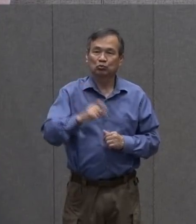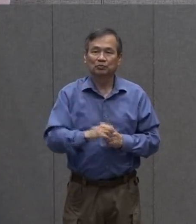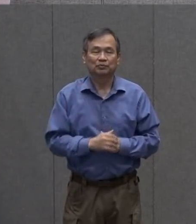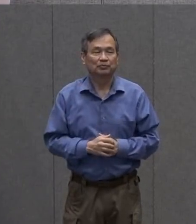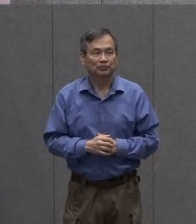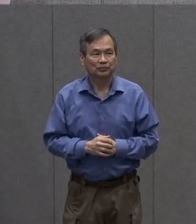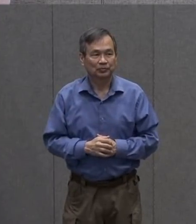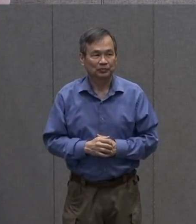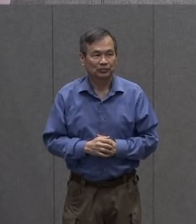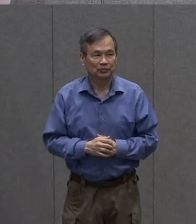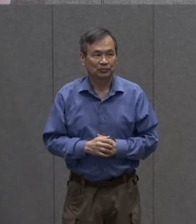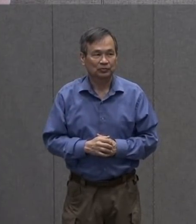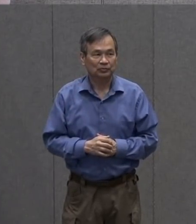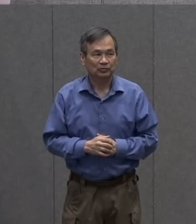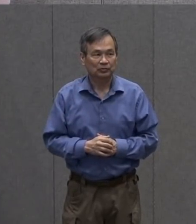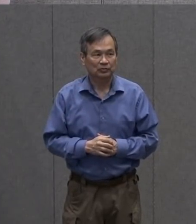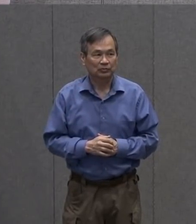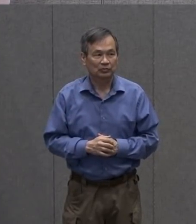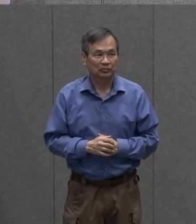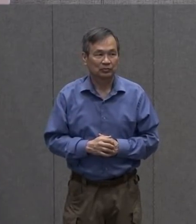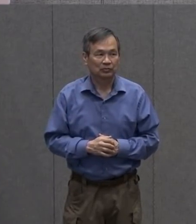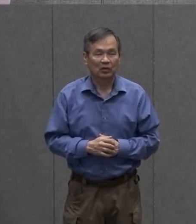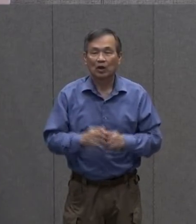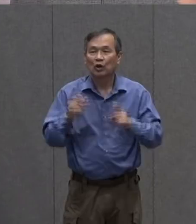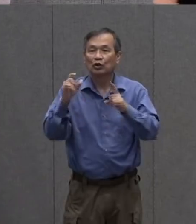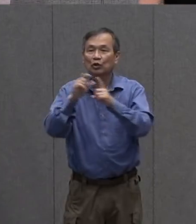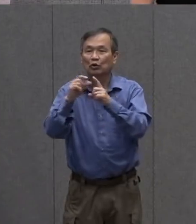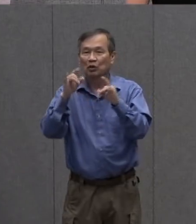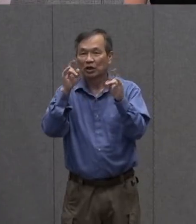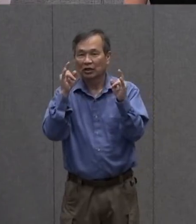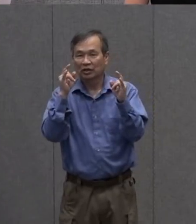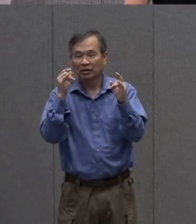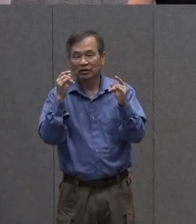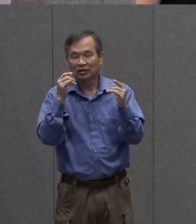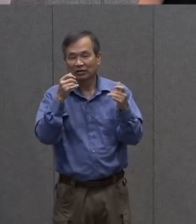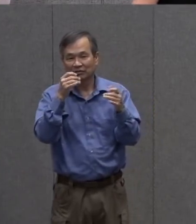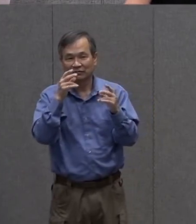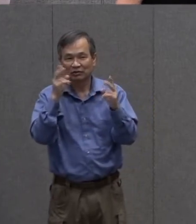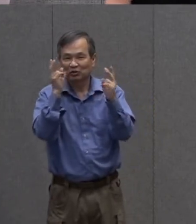I'm moving up to the word ridiculous. Oh, ridiculous. That's a fun one.